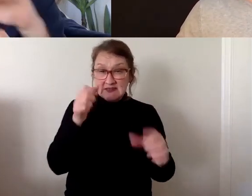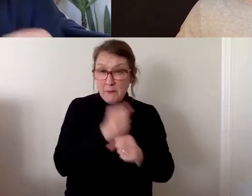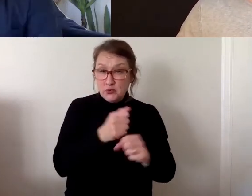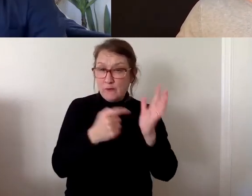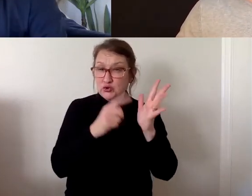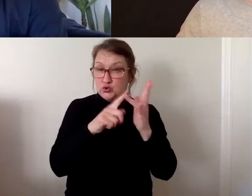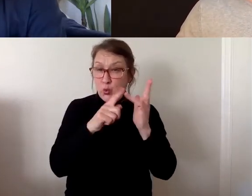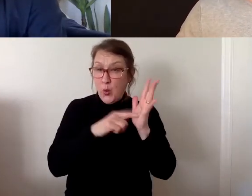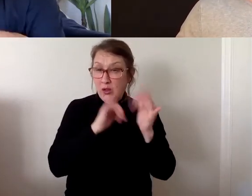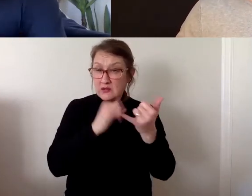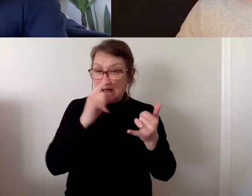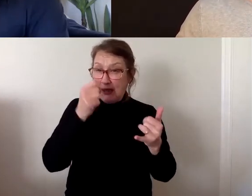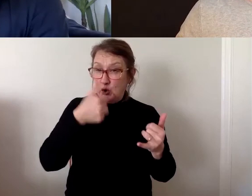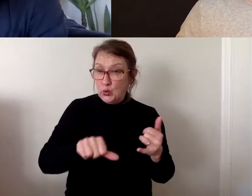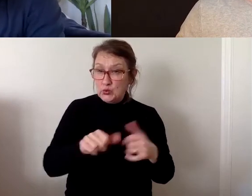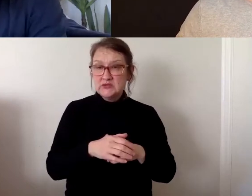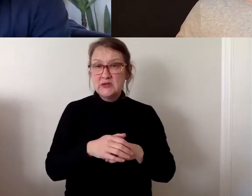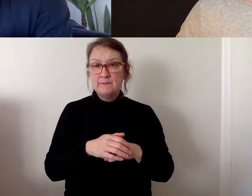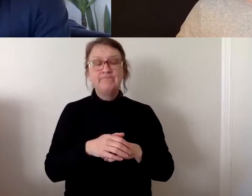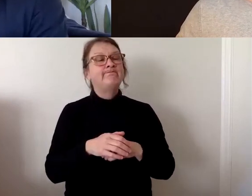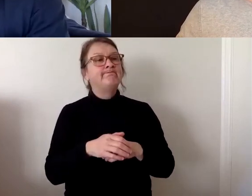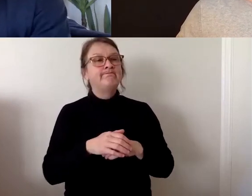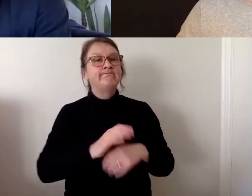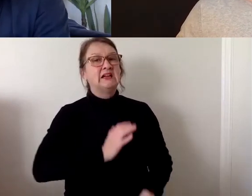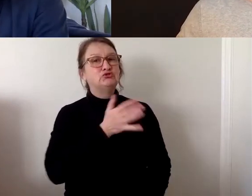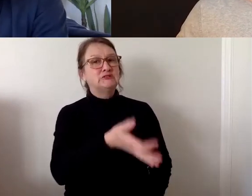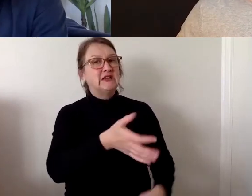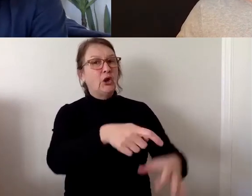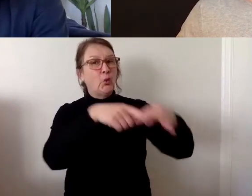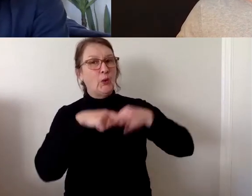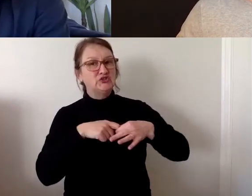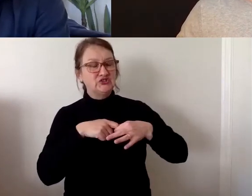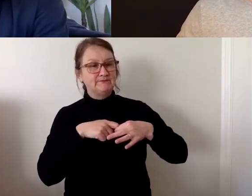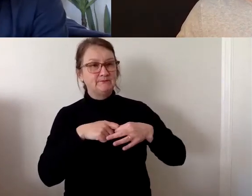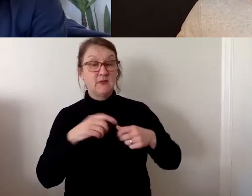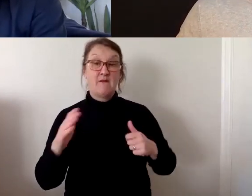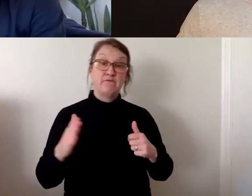It's a really interesting question. Without getting too philosophical about it, I would